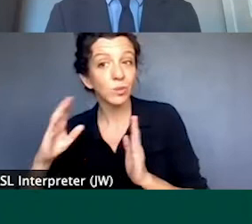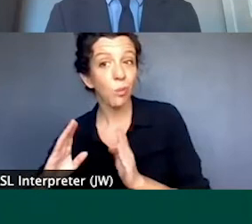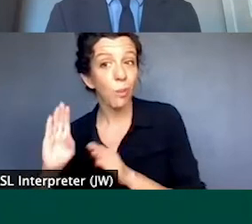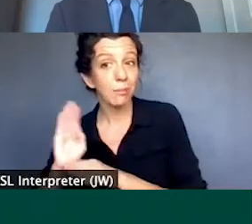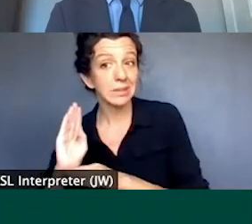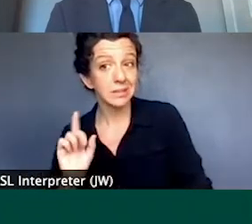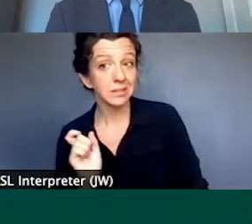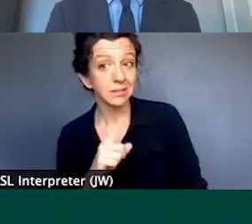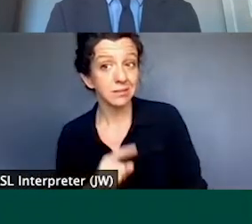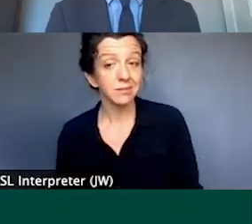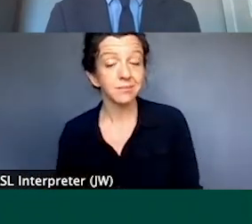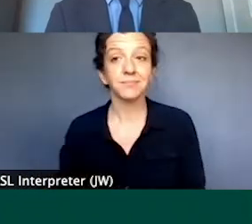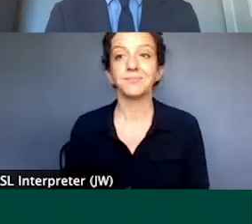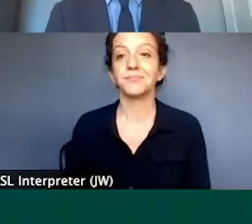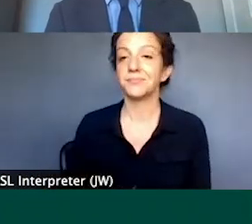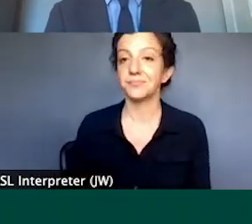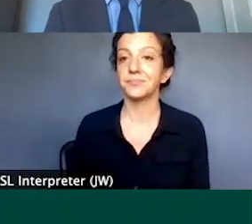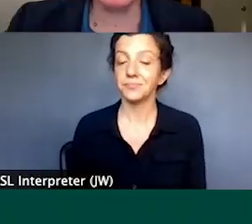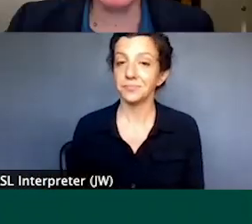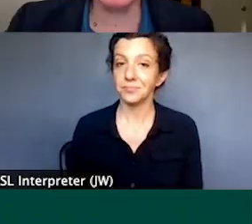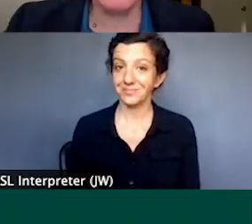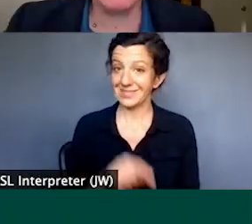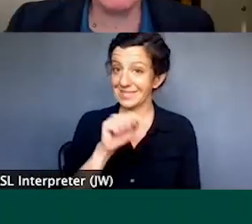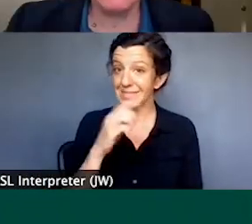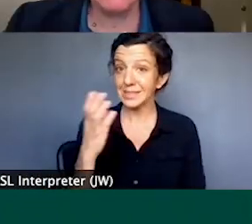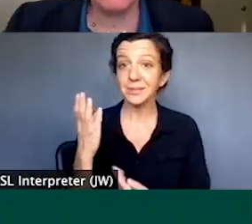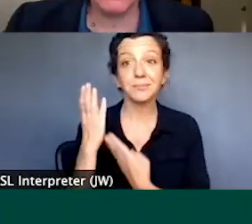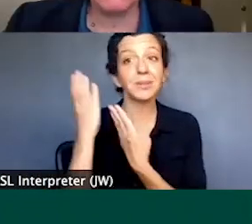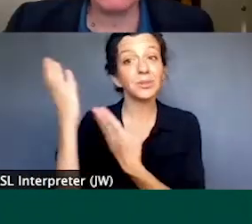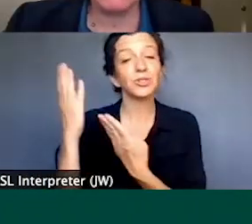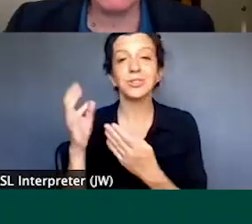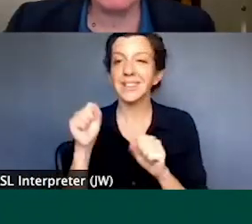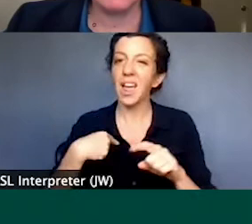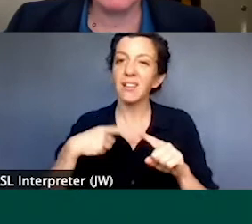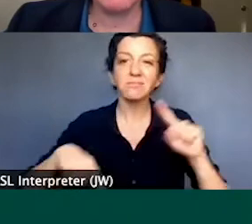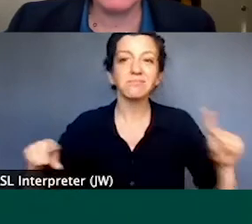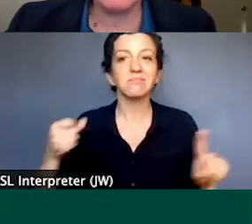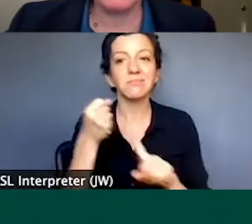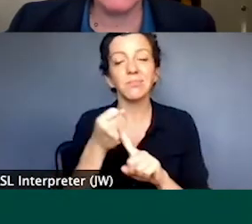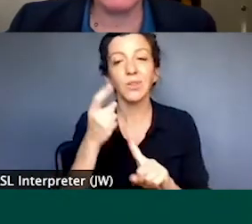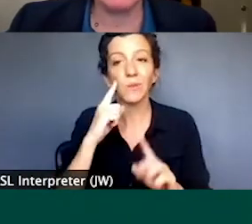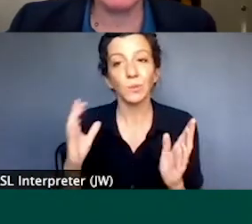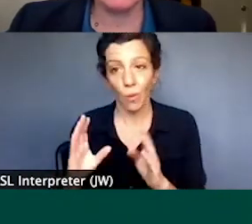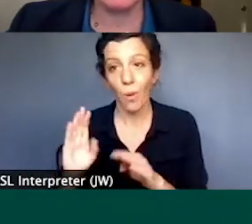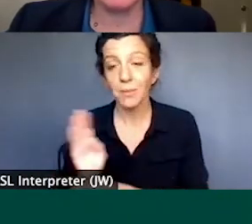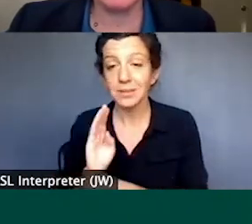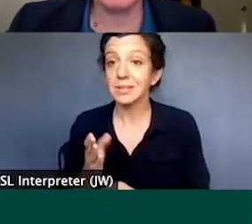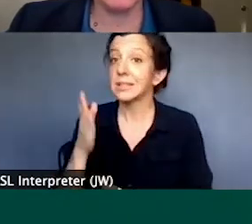of a generalized statement. There is a provision in there where smaller businesses can deduct some